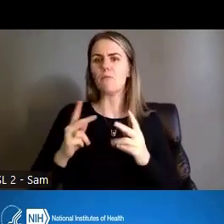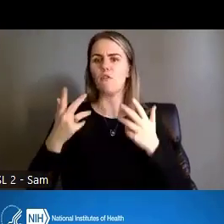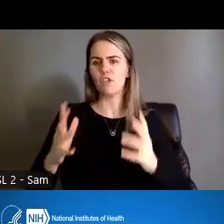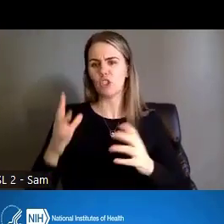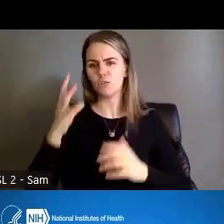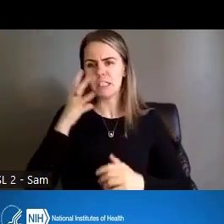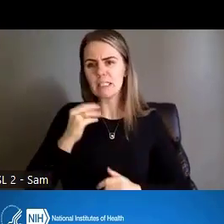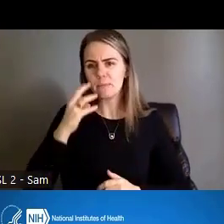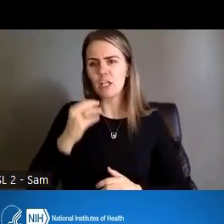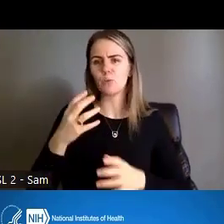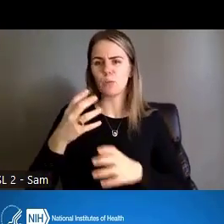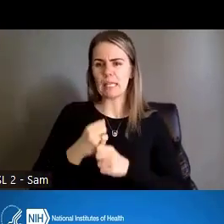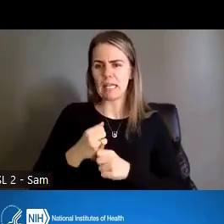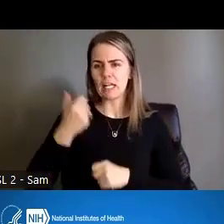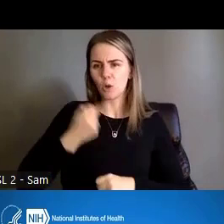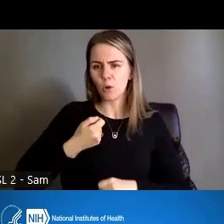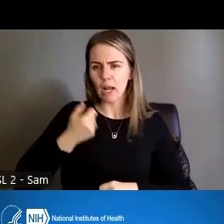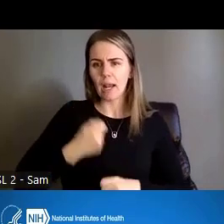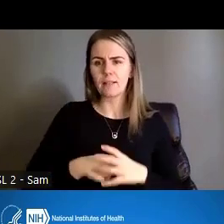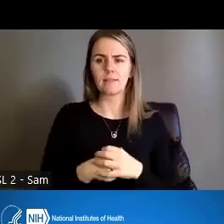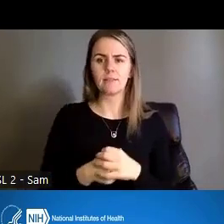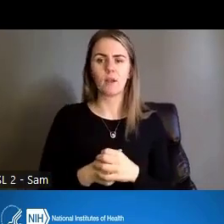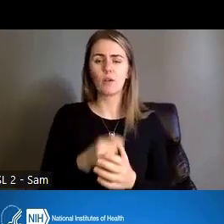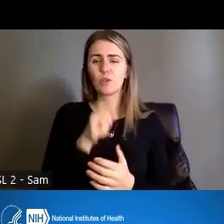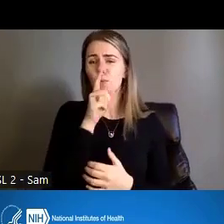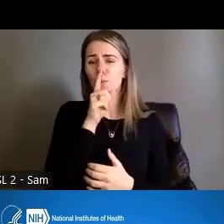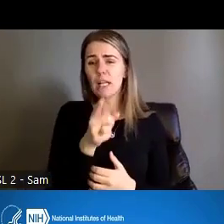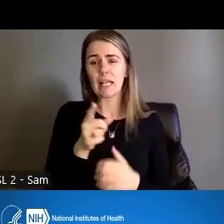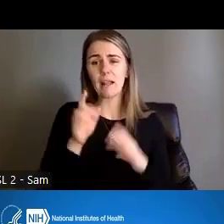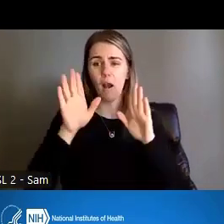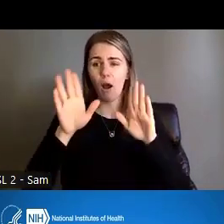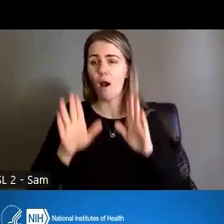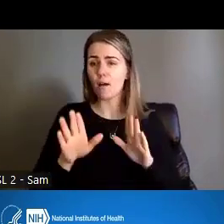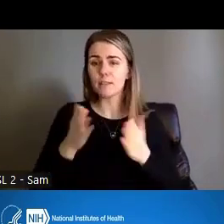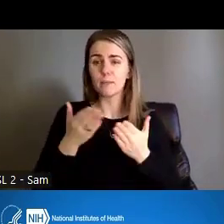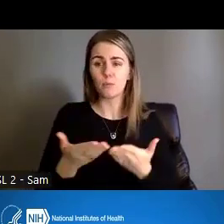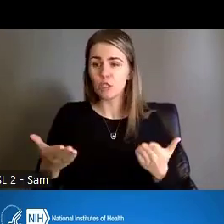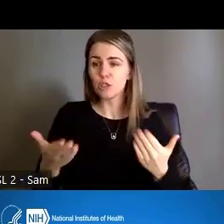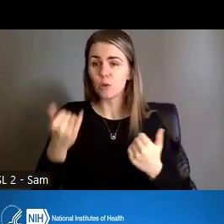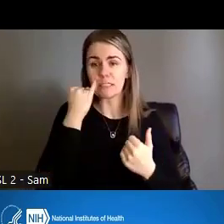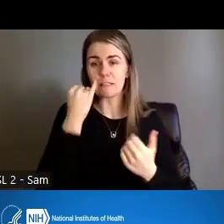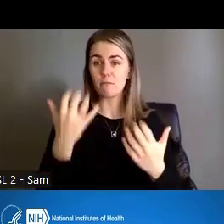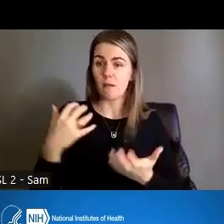So it's both really excellent resources if you just want to understand